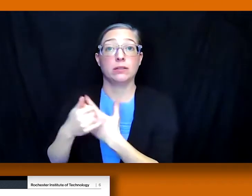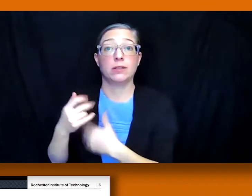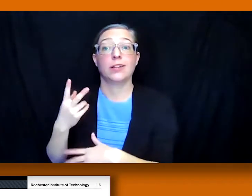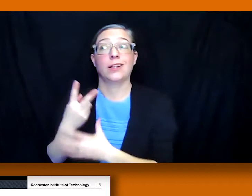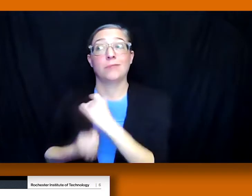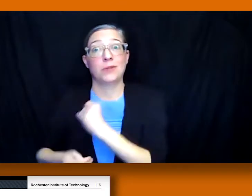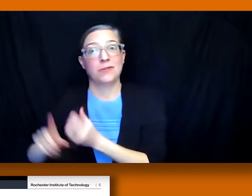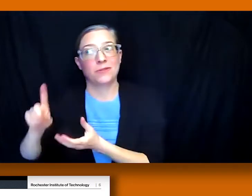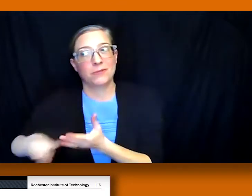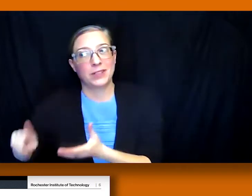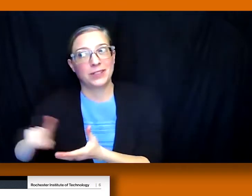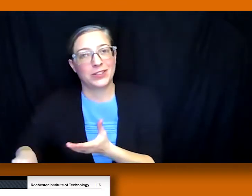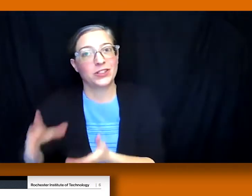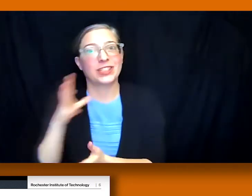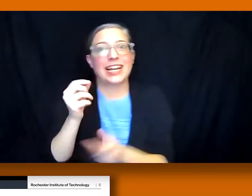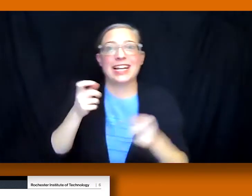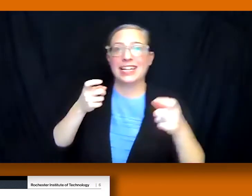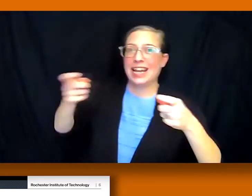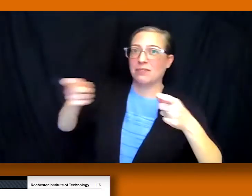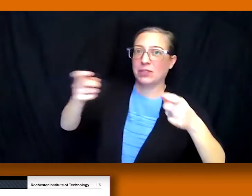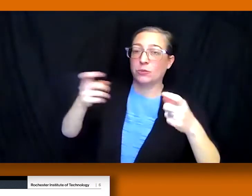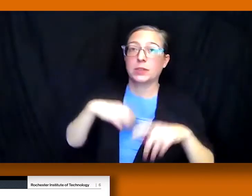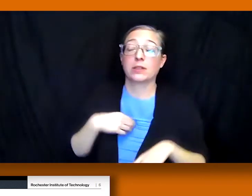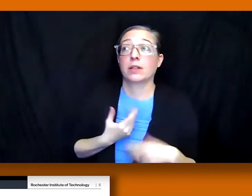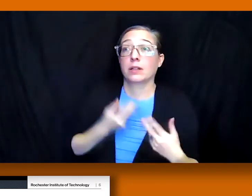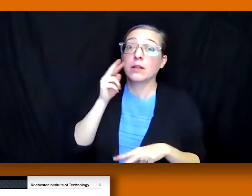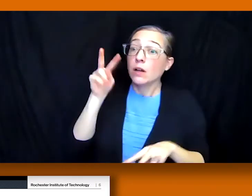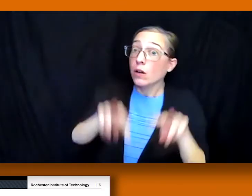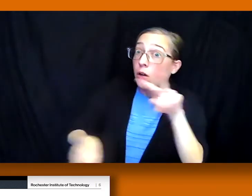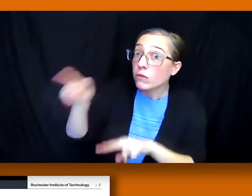such as oversight, reporting requirements, um...